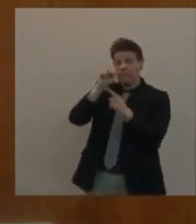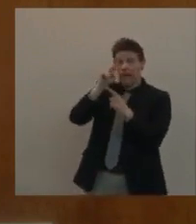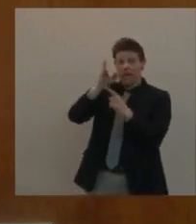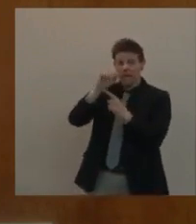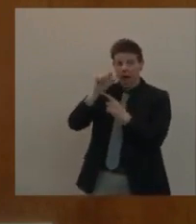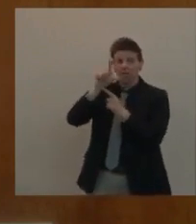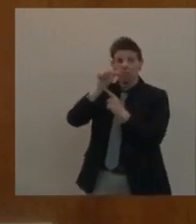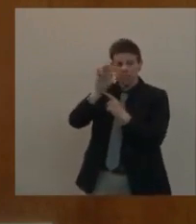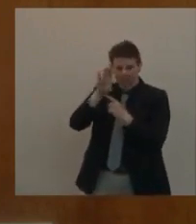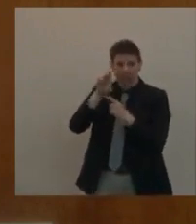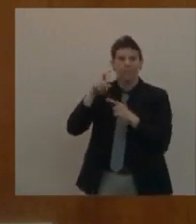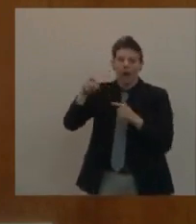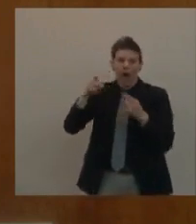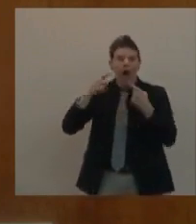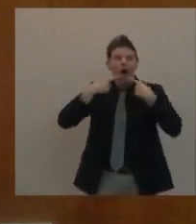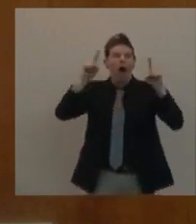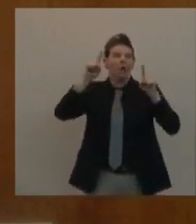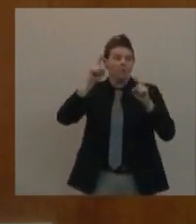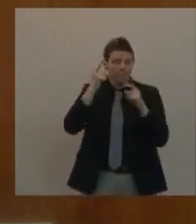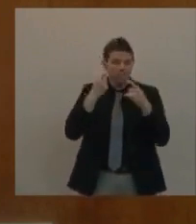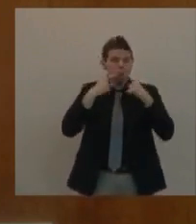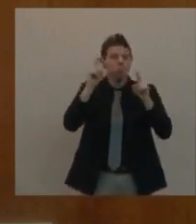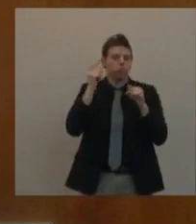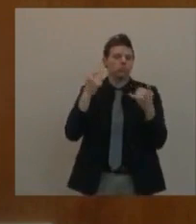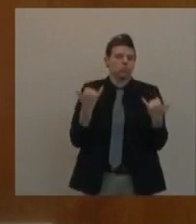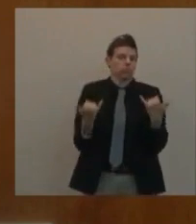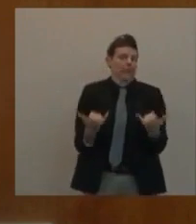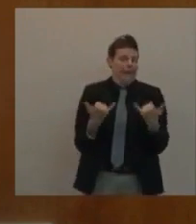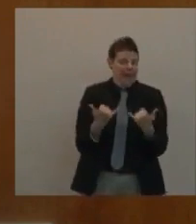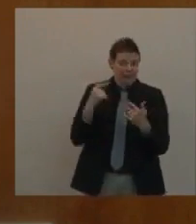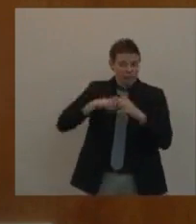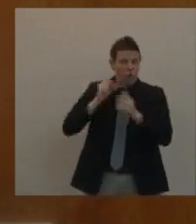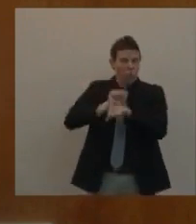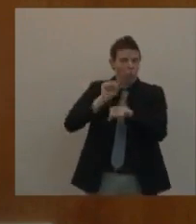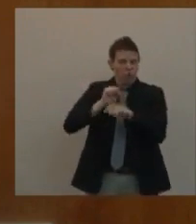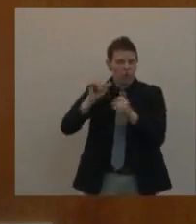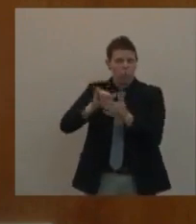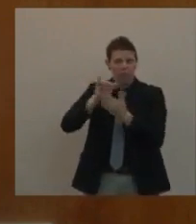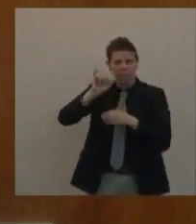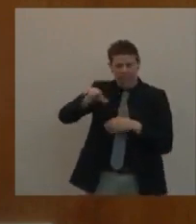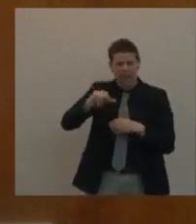IN ADDITION TO THE CAPACIT WE HAVE SANDIA LABS THAT HAS SUCCESSFULLY STARTED TESTING TODAY.